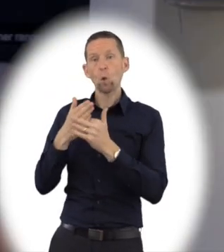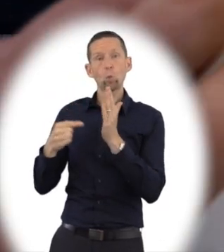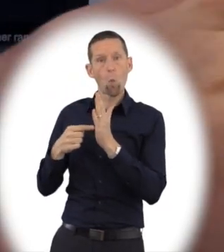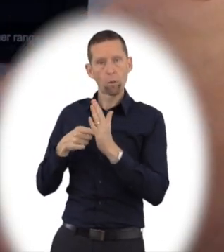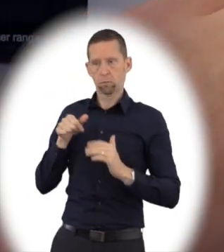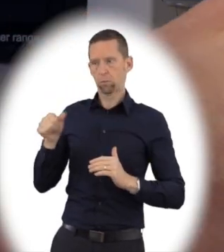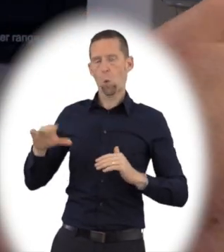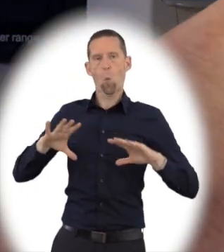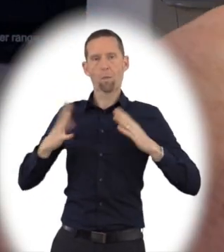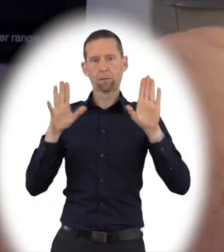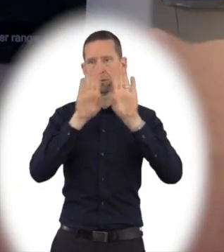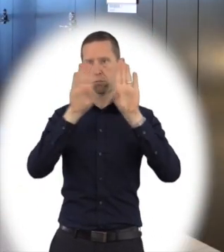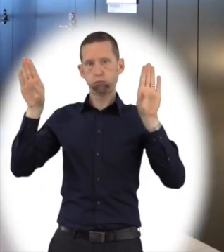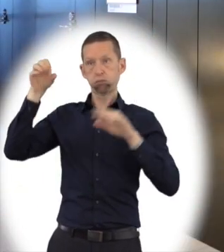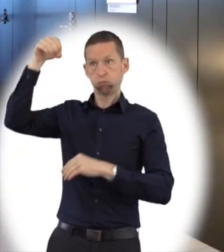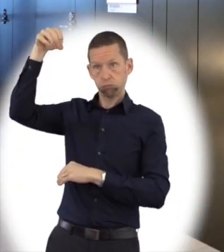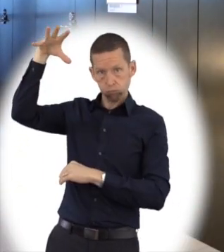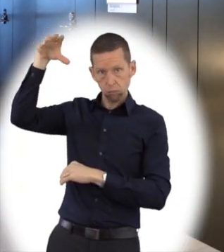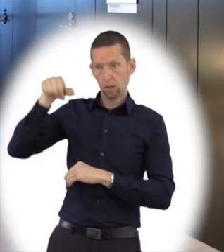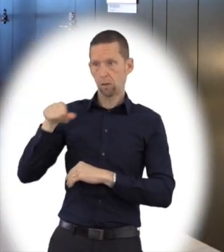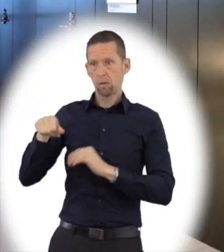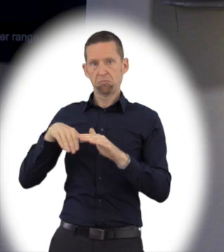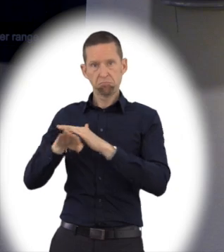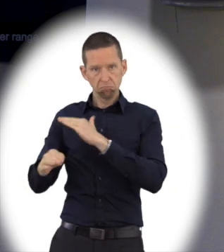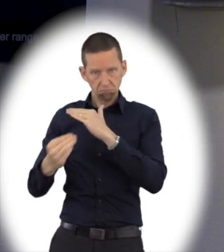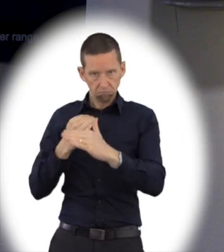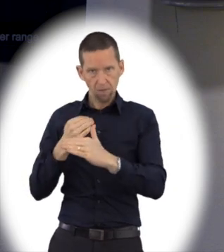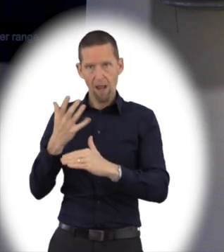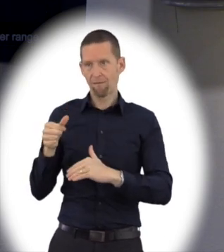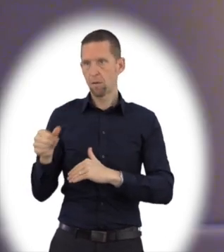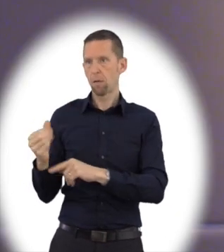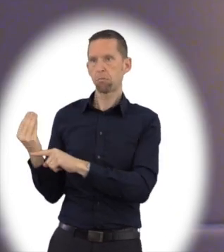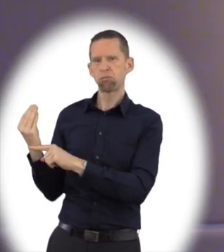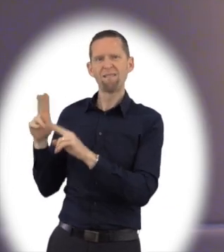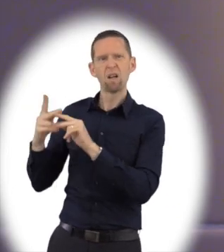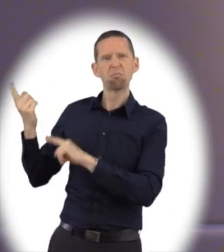toilet with automatic door and light, push-button entry and exit, an alert button, and support